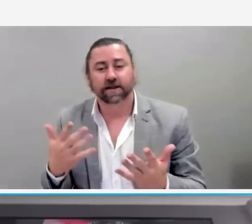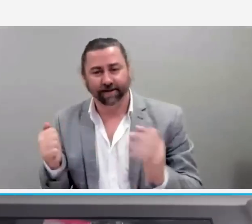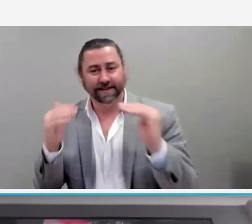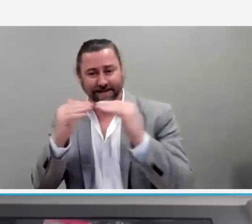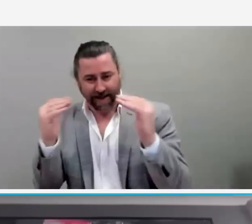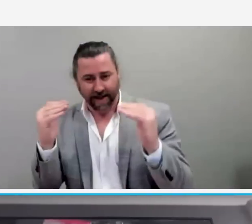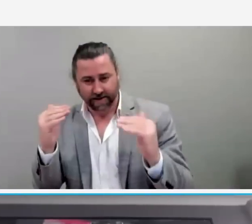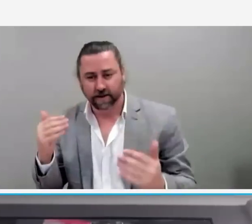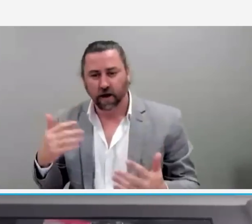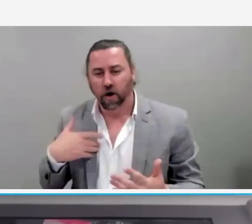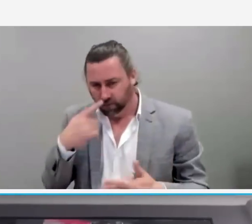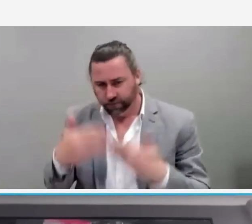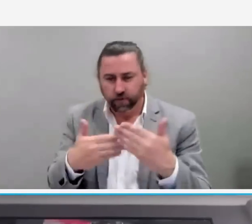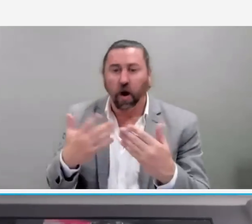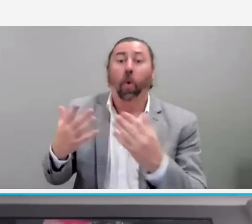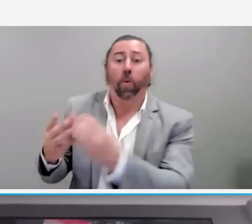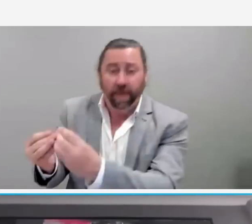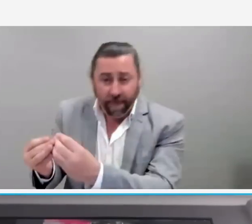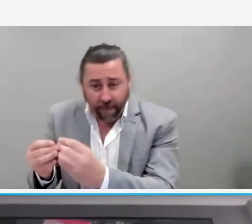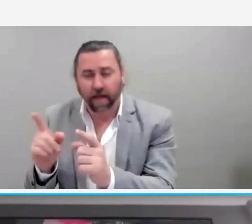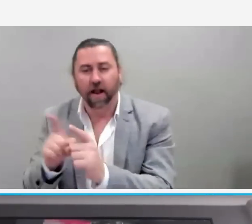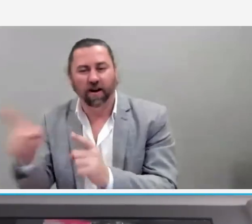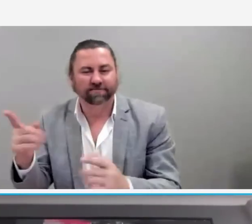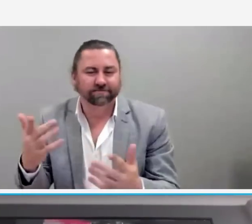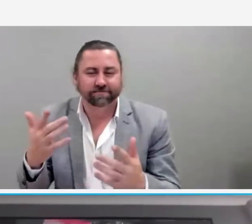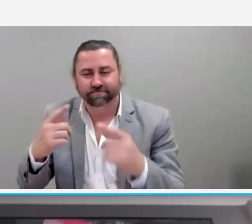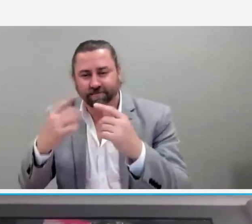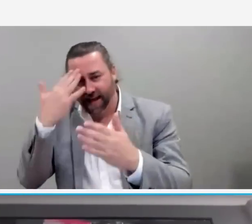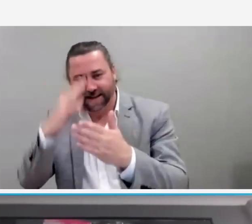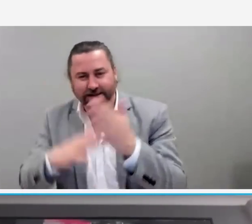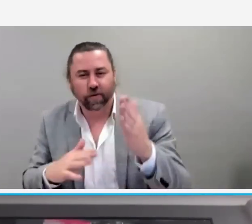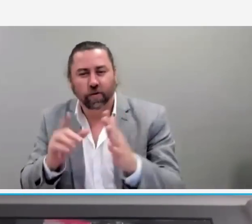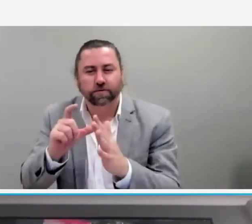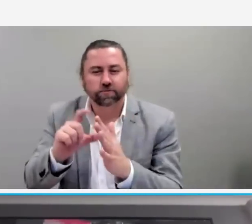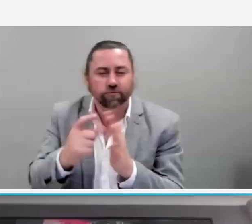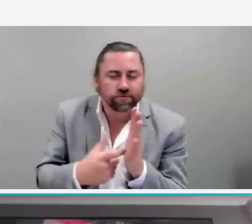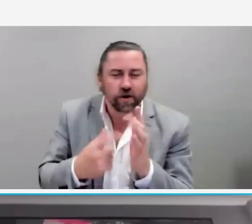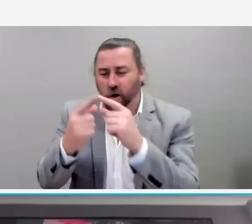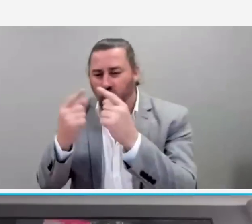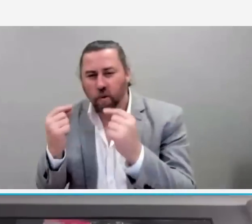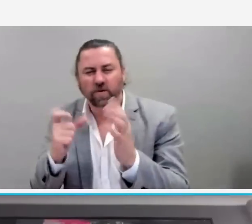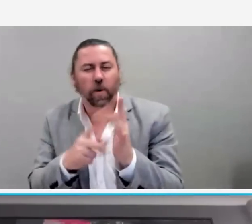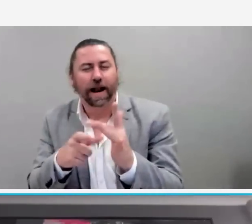but alongside the clinical aspects of nutrition. Quality dementia care needs to be intrinsic to all